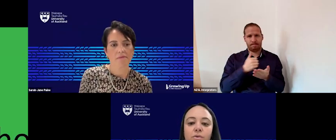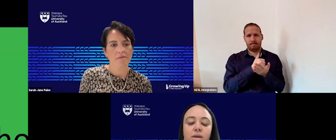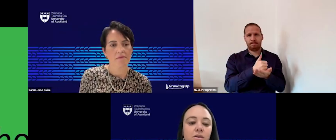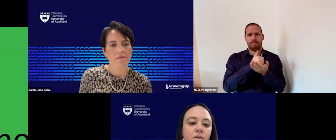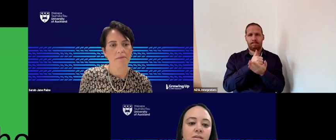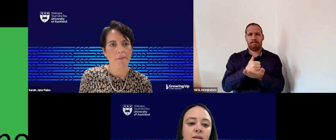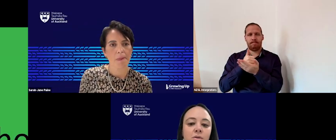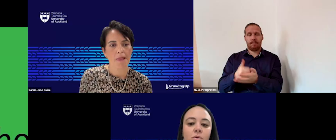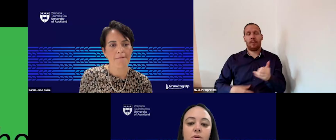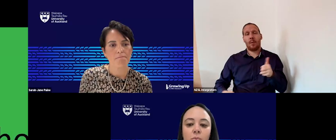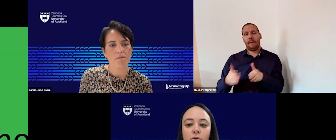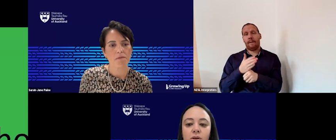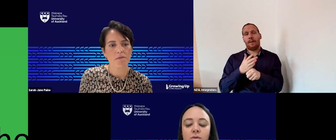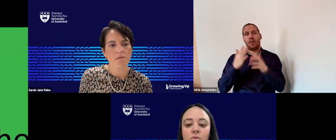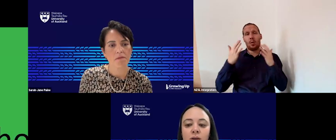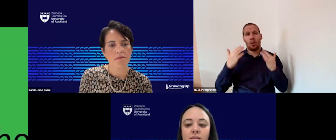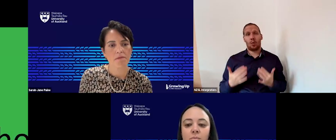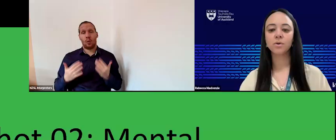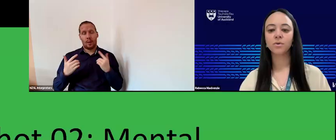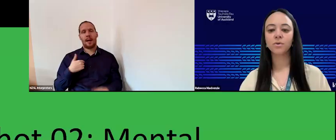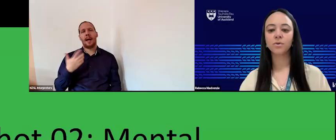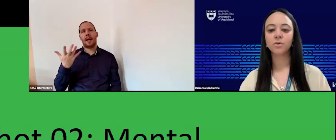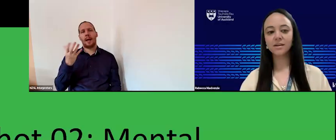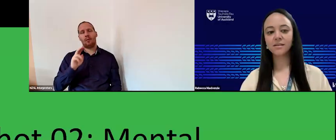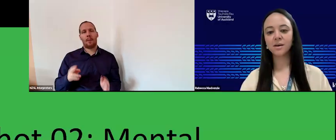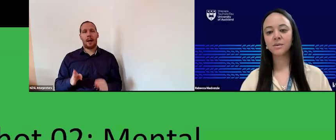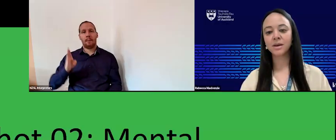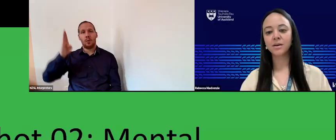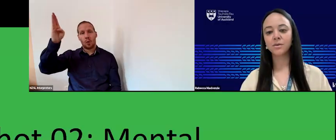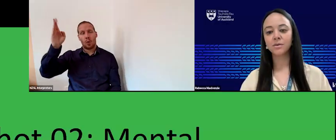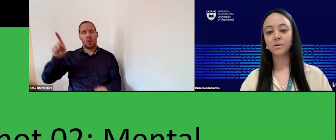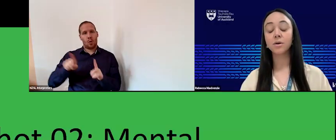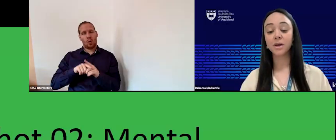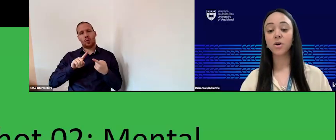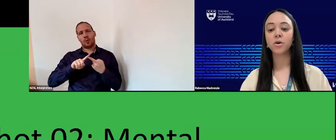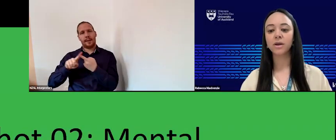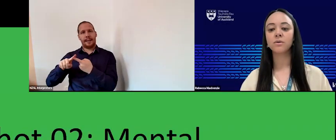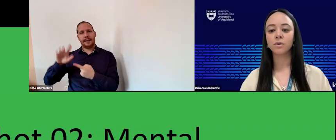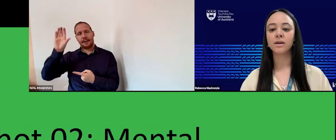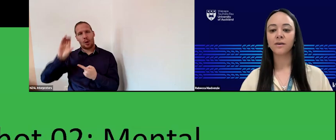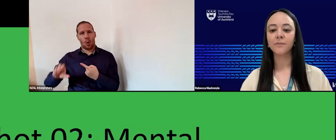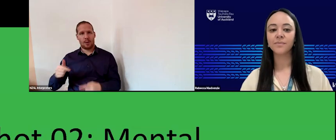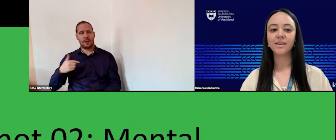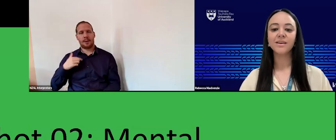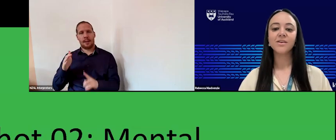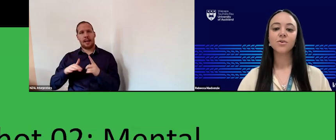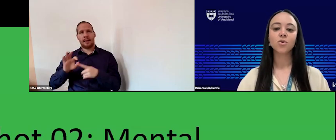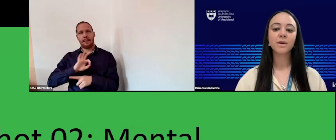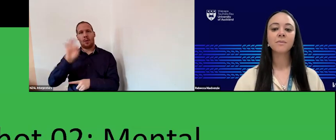Oh, here in in not helped non-native, but I'm okay. Hey, Tamaki. Mercado Makoto in on the call.